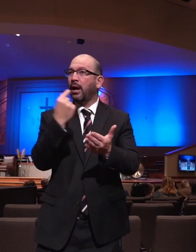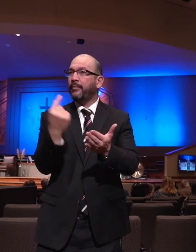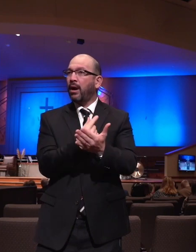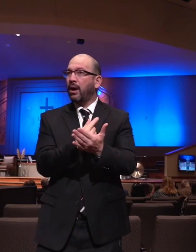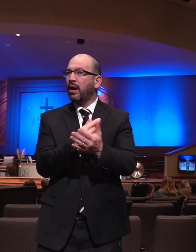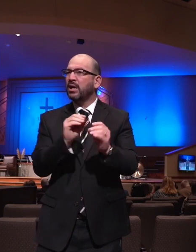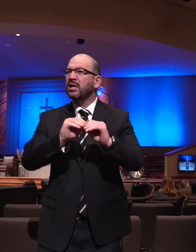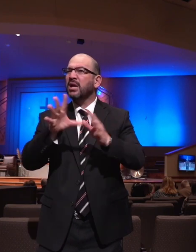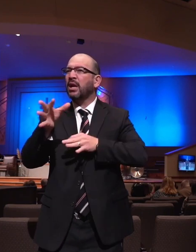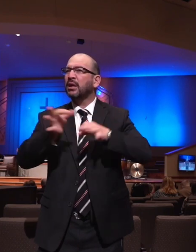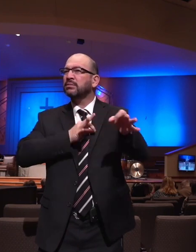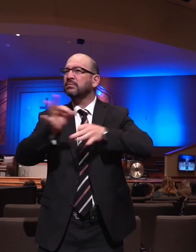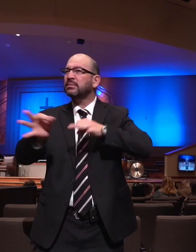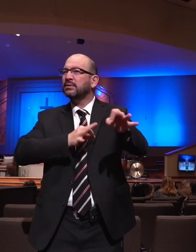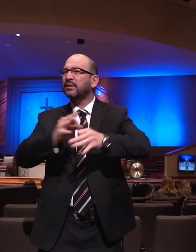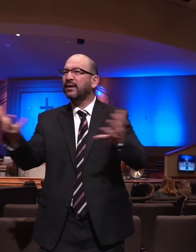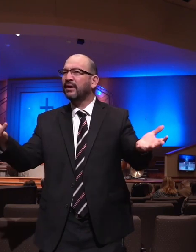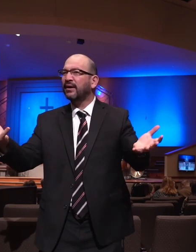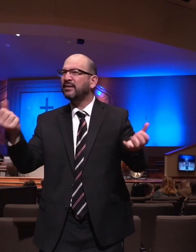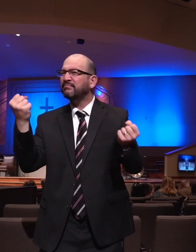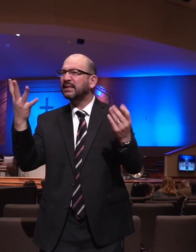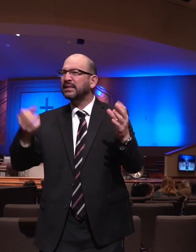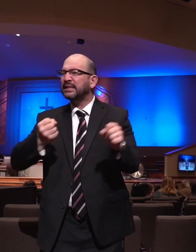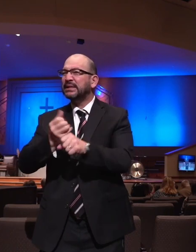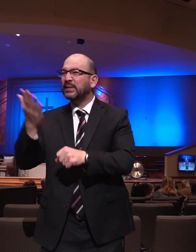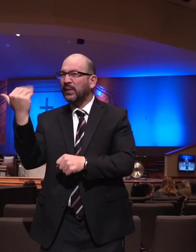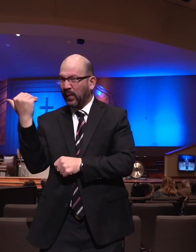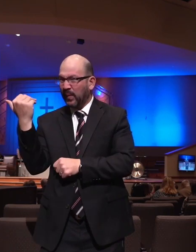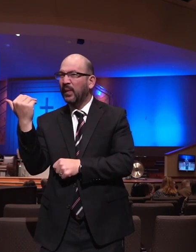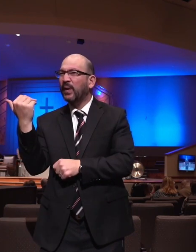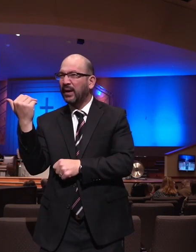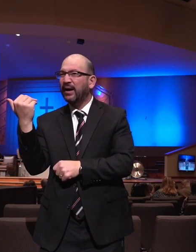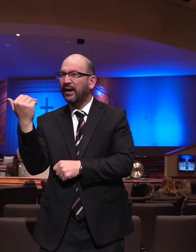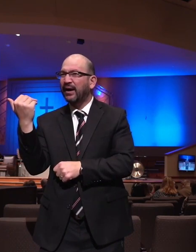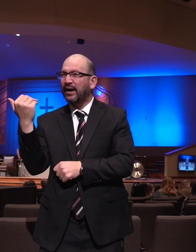gospel presentation that we did years ago it's called Somewhere Forever and I